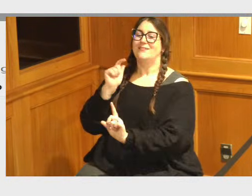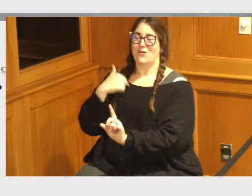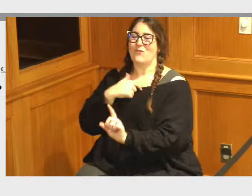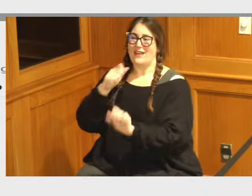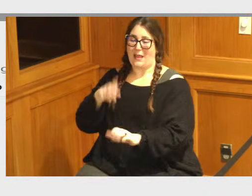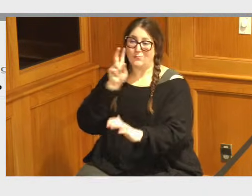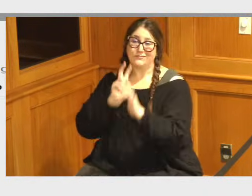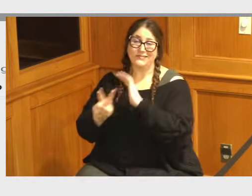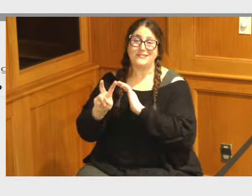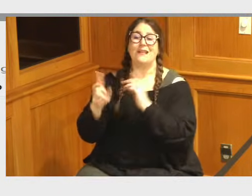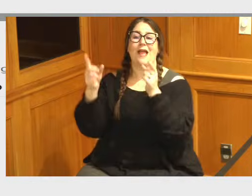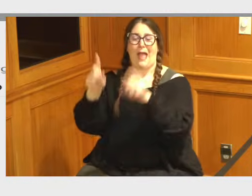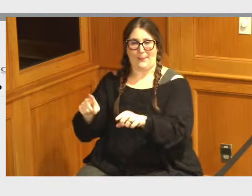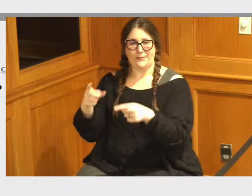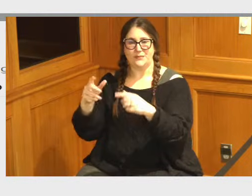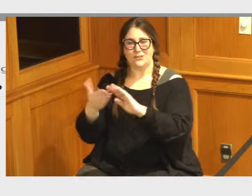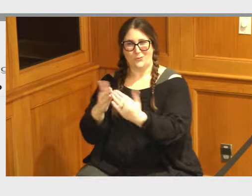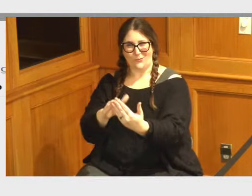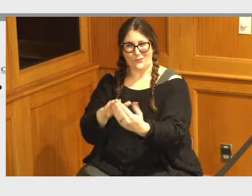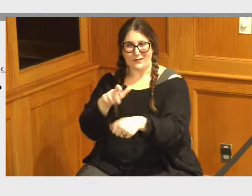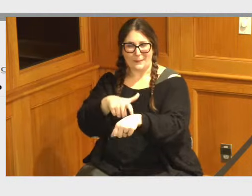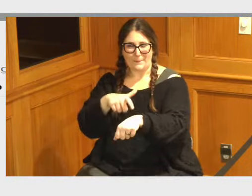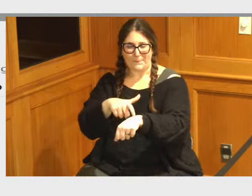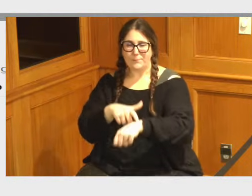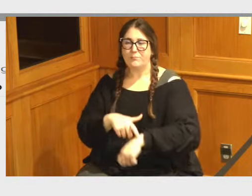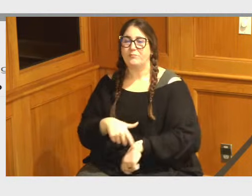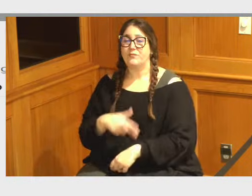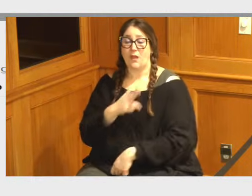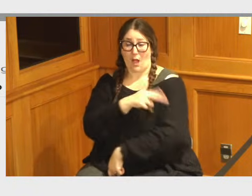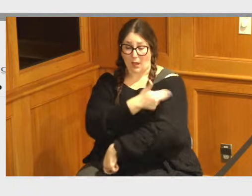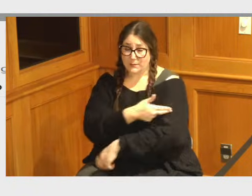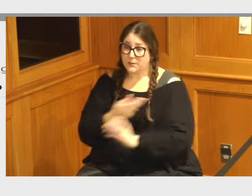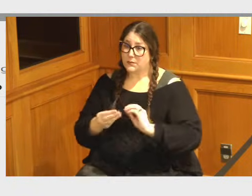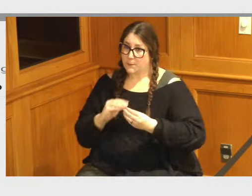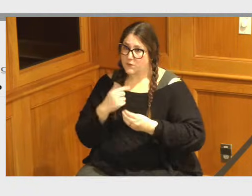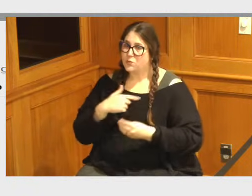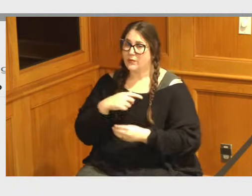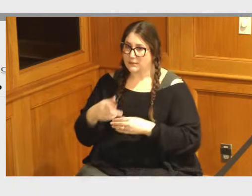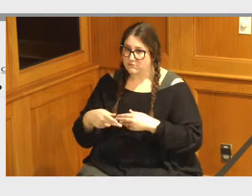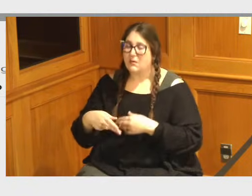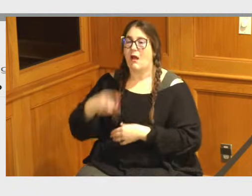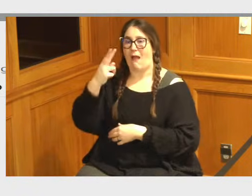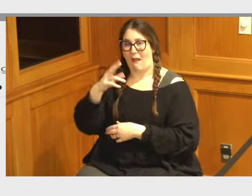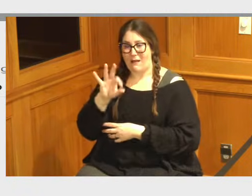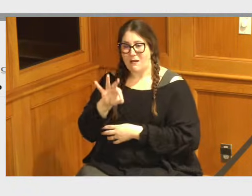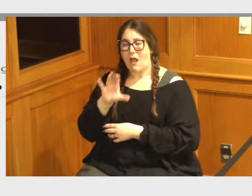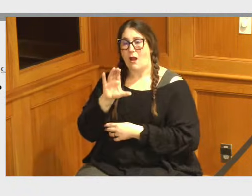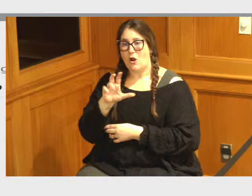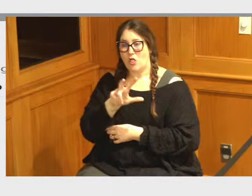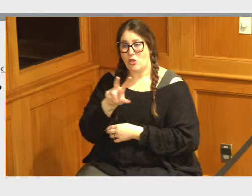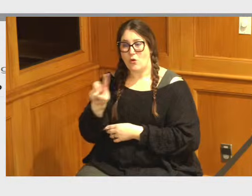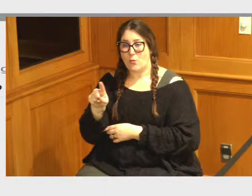community. This year's hospitalization numbers, we saw over 931 hospitalizations in Southwest